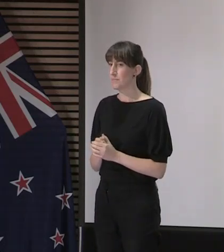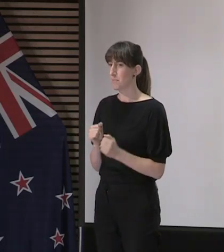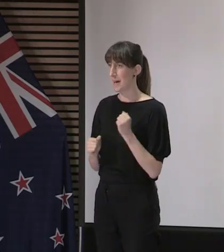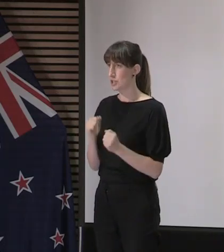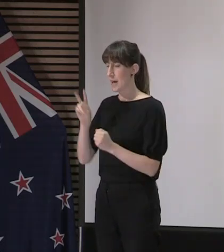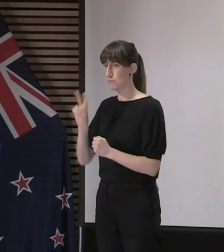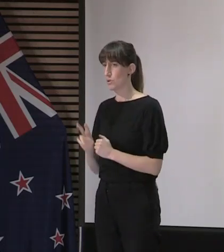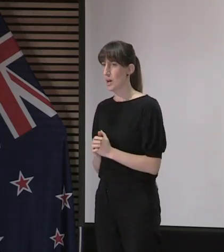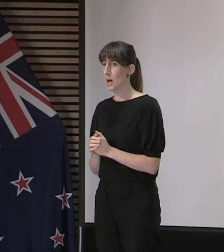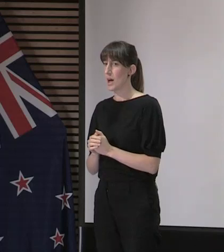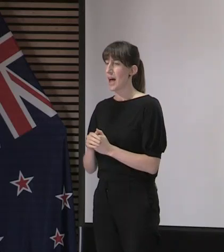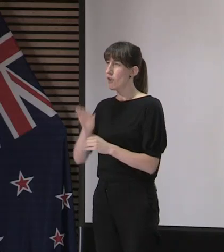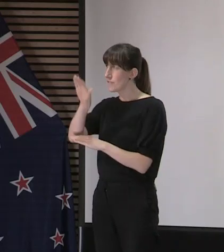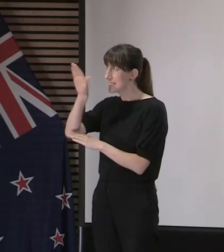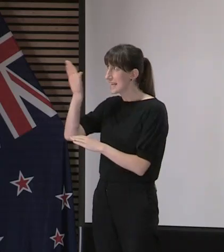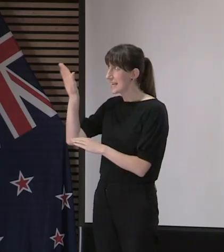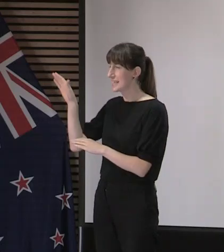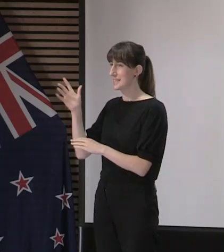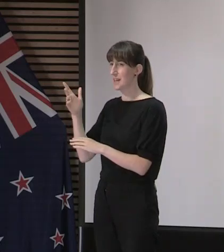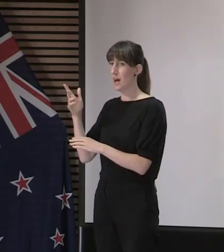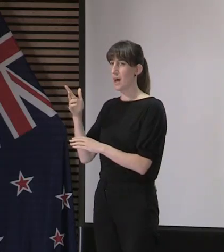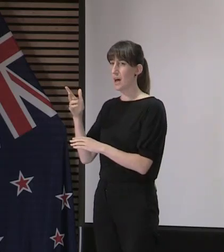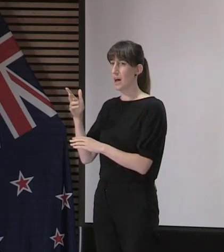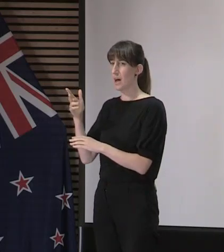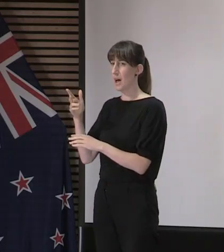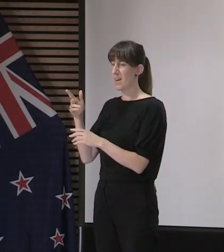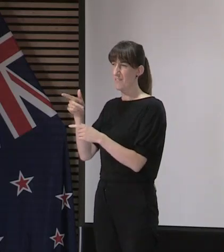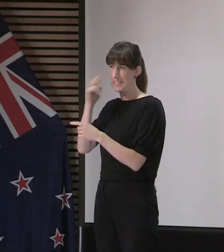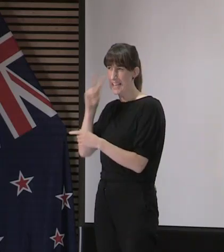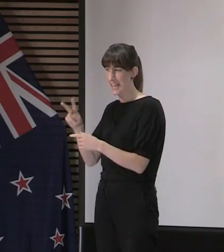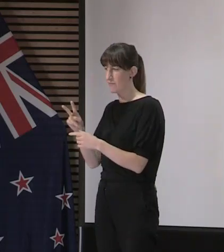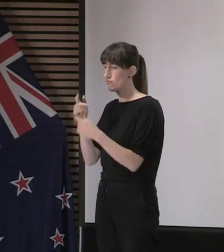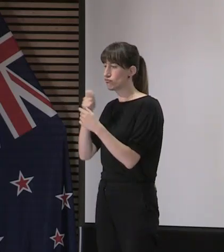are studies of overseas hot